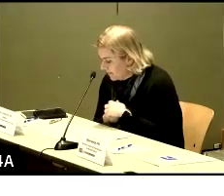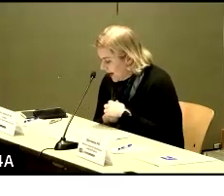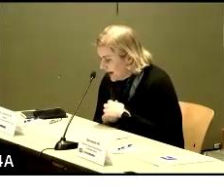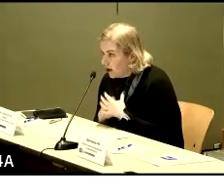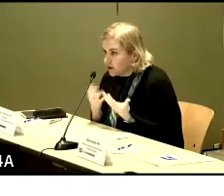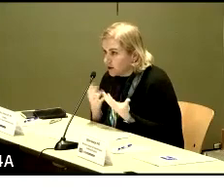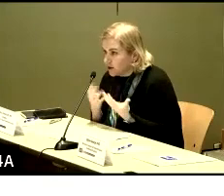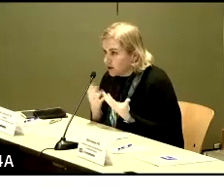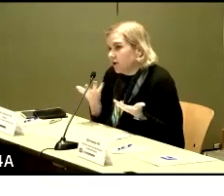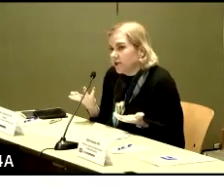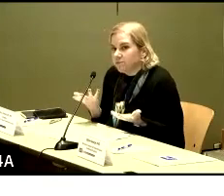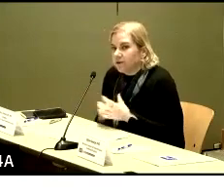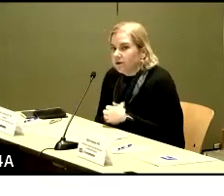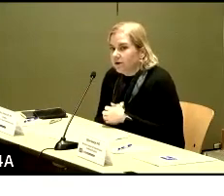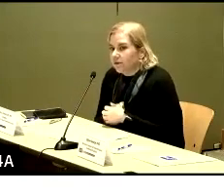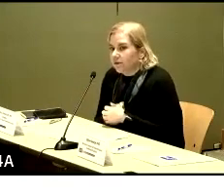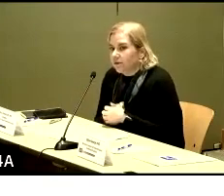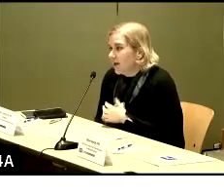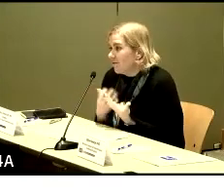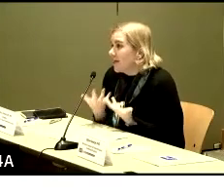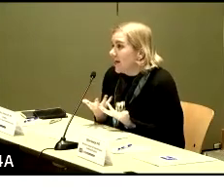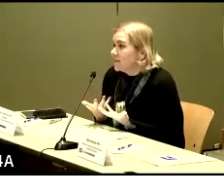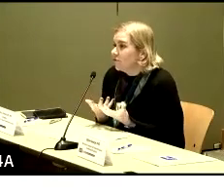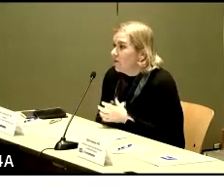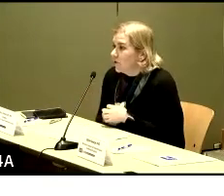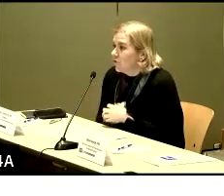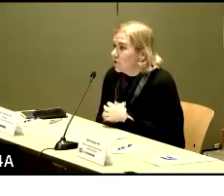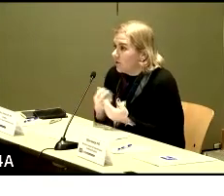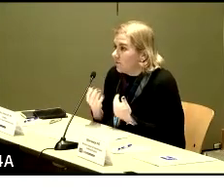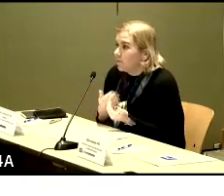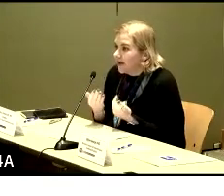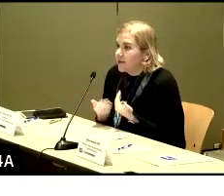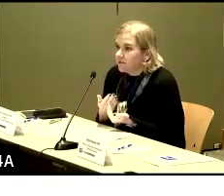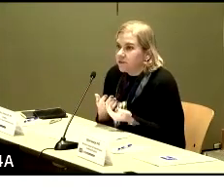And also just curious about thoughts you might have about the ACEs framing overall, where we're making some decisions